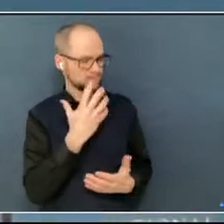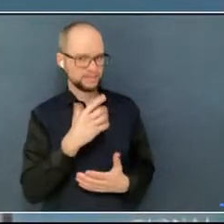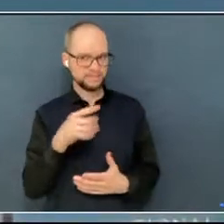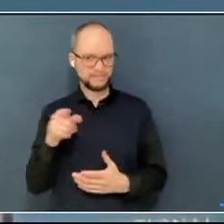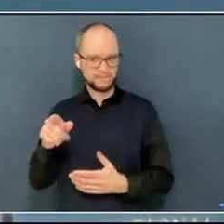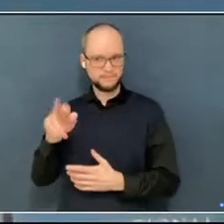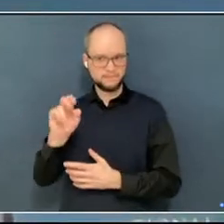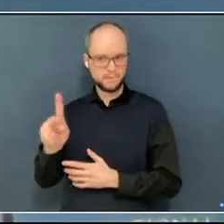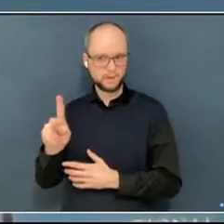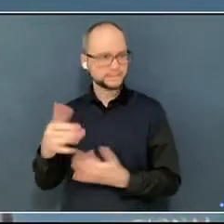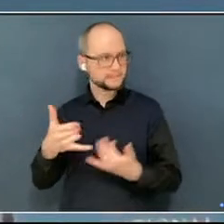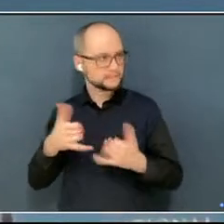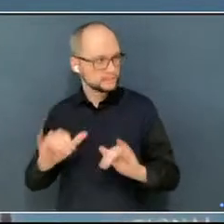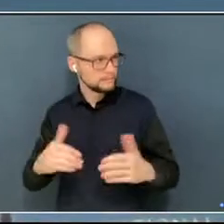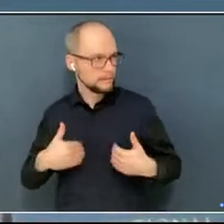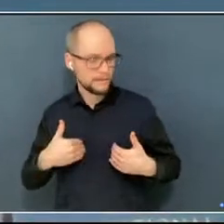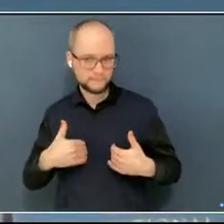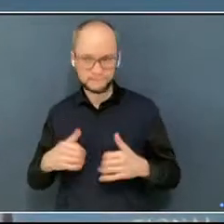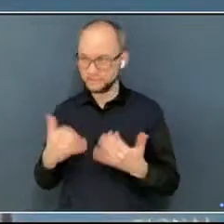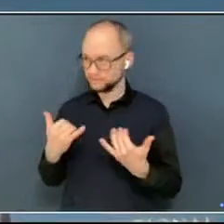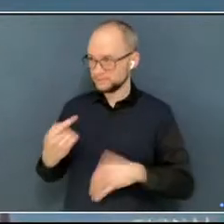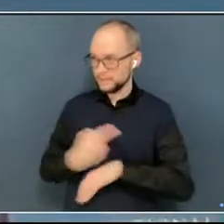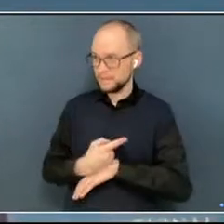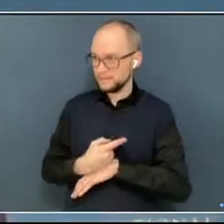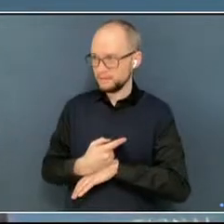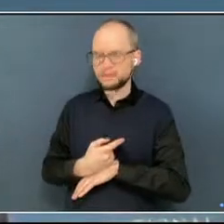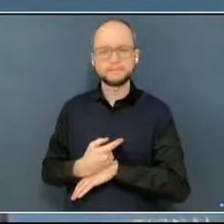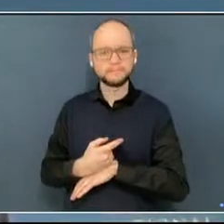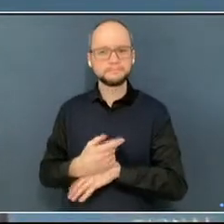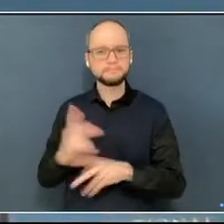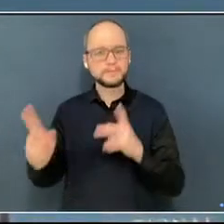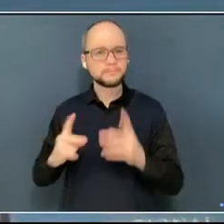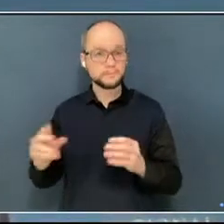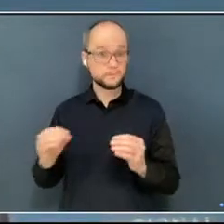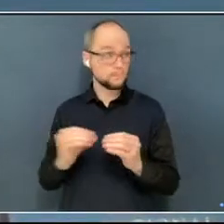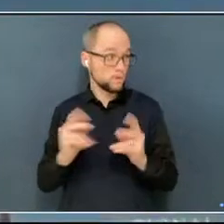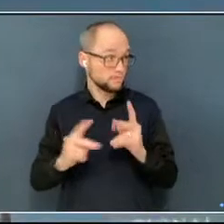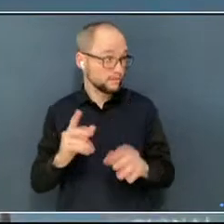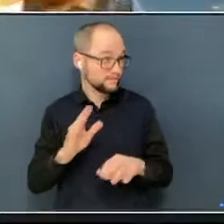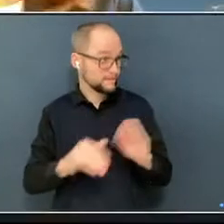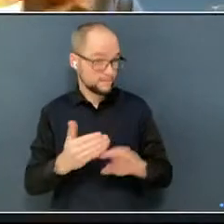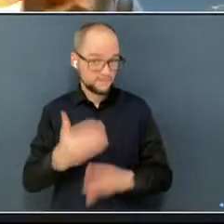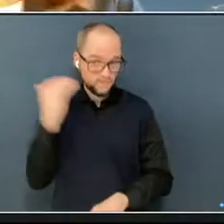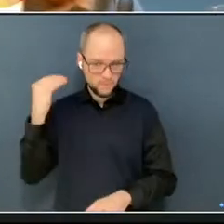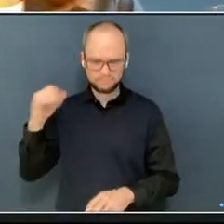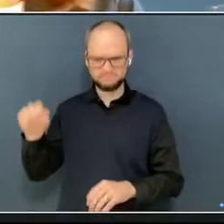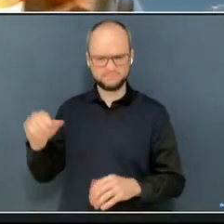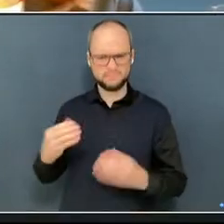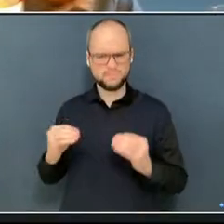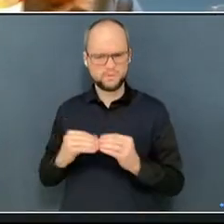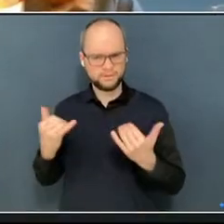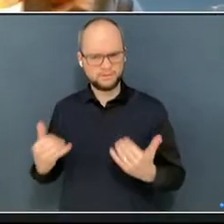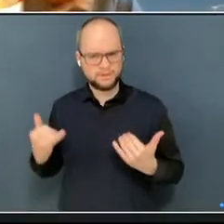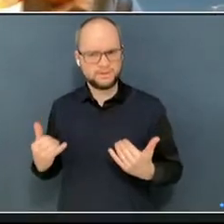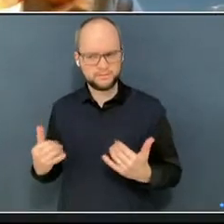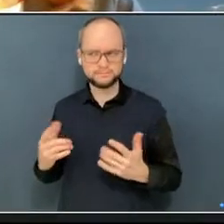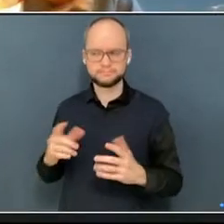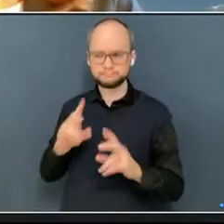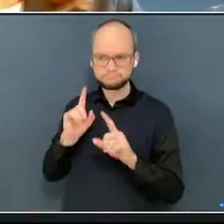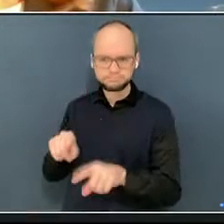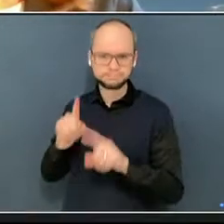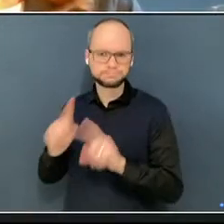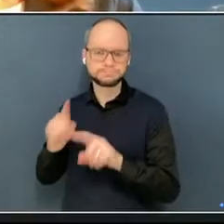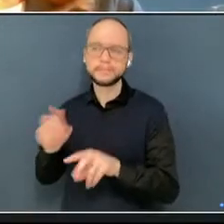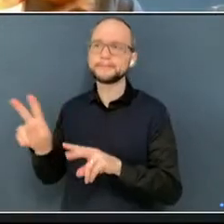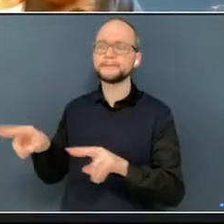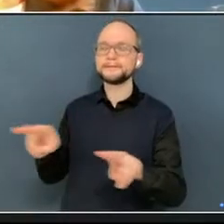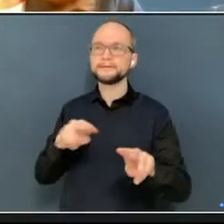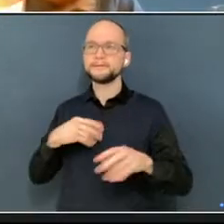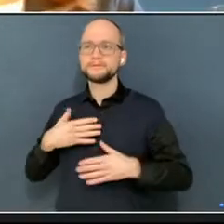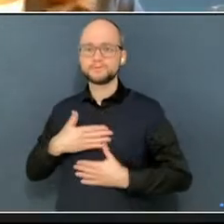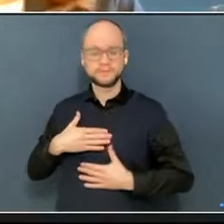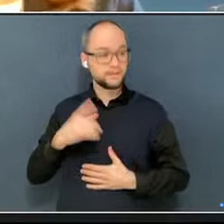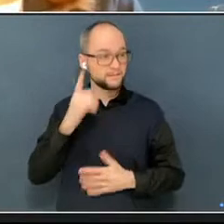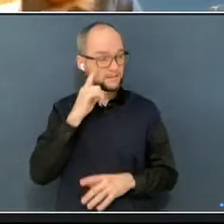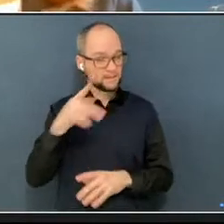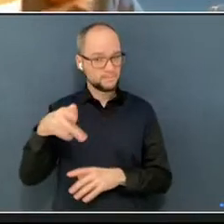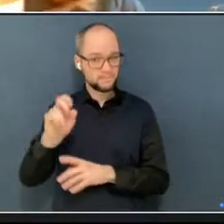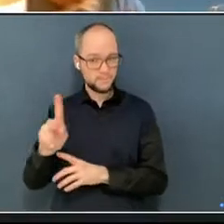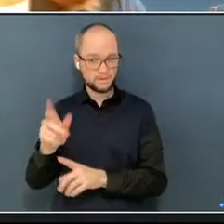today. I'm sure more people use them than ever and such an important part of our landscape. Just no